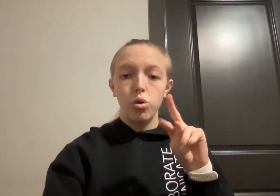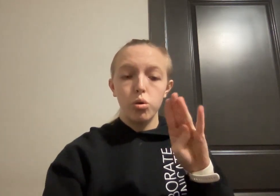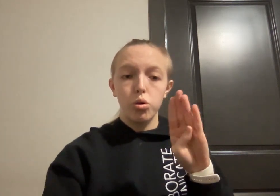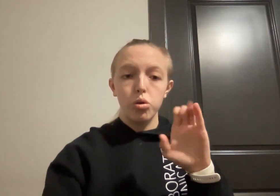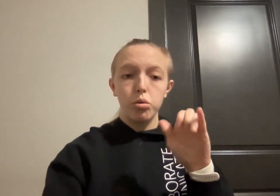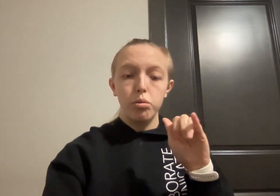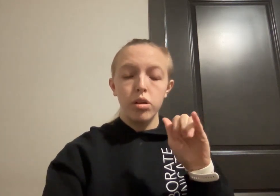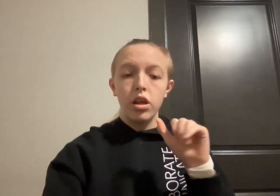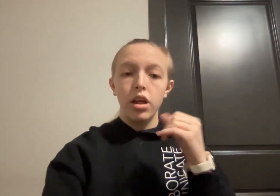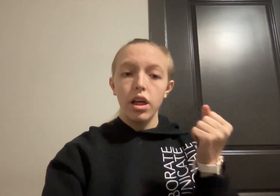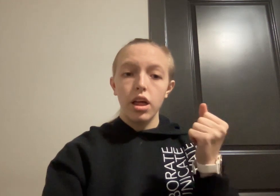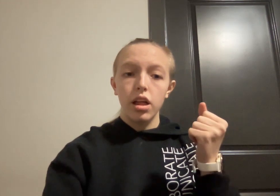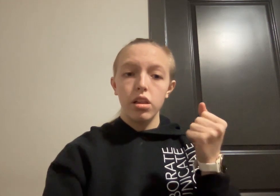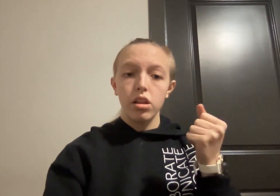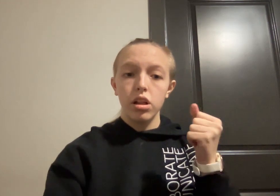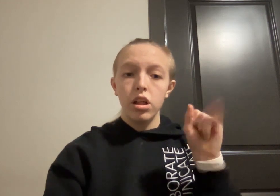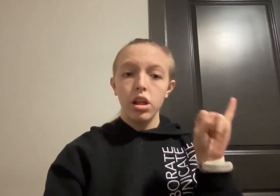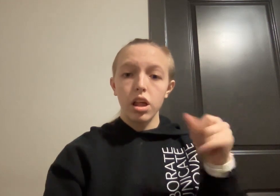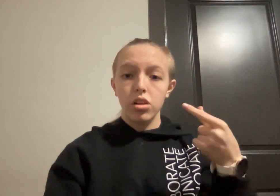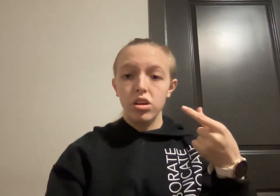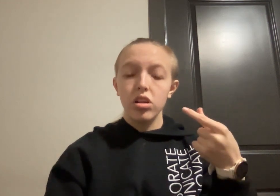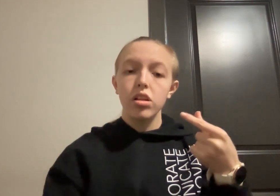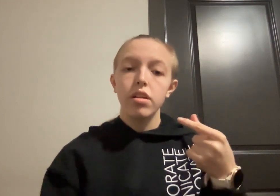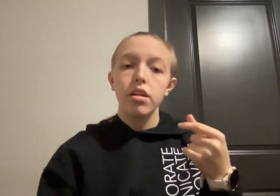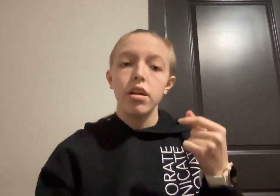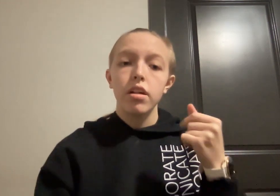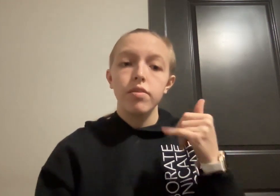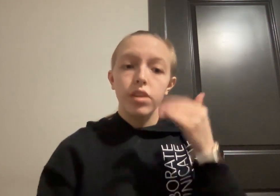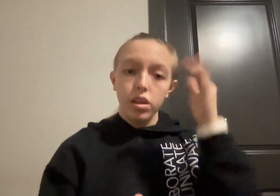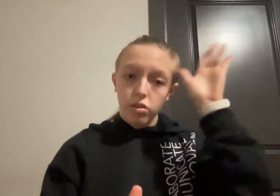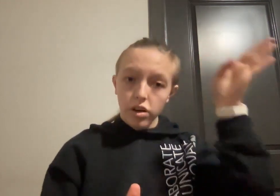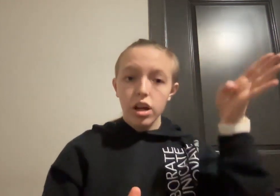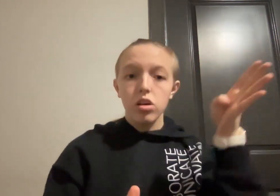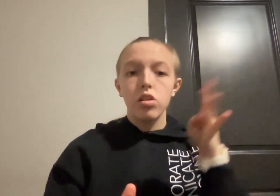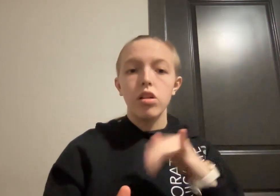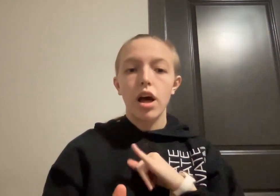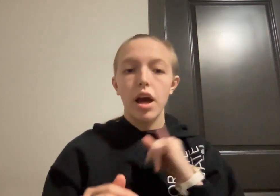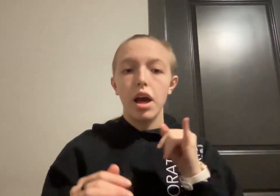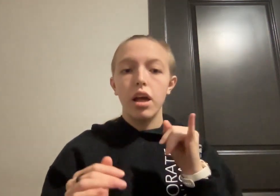Instagram The creators I talked about